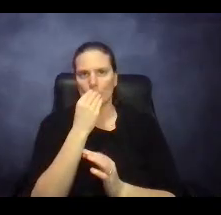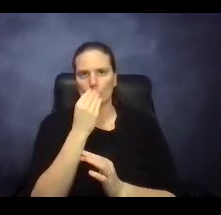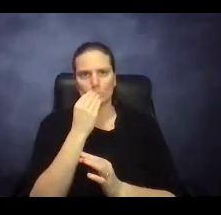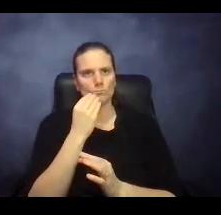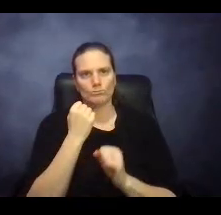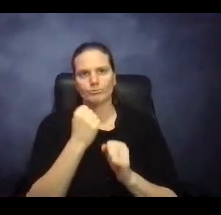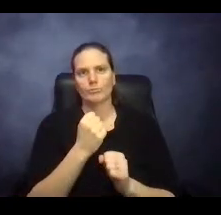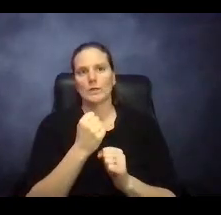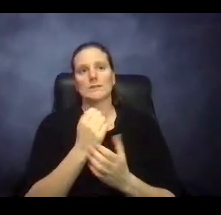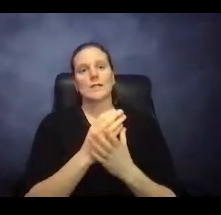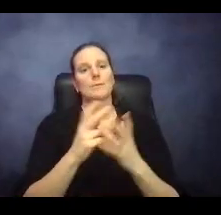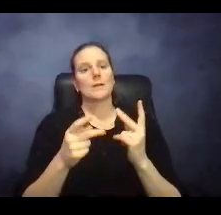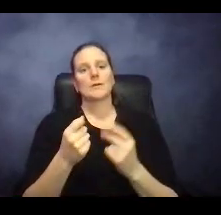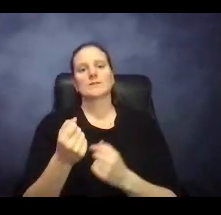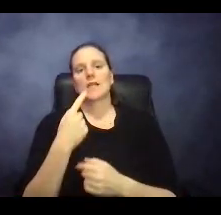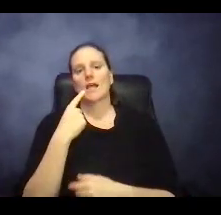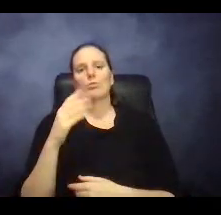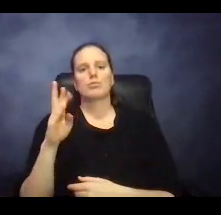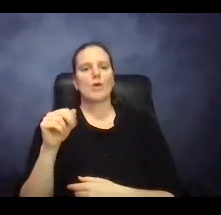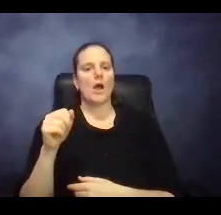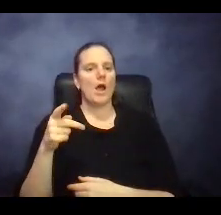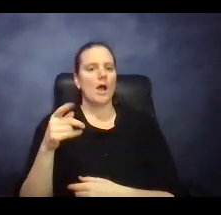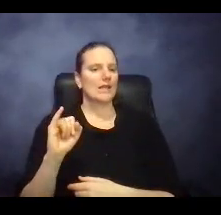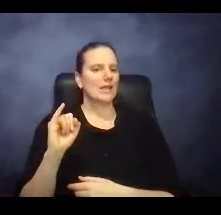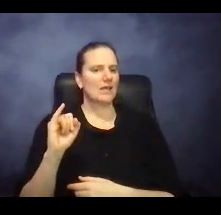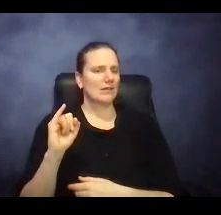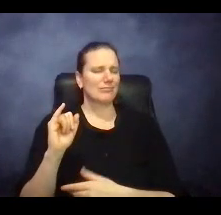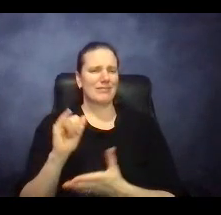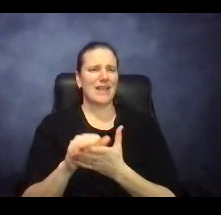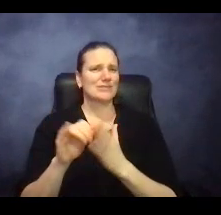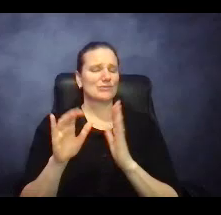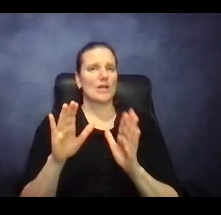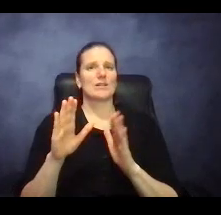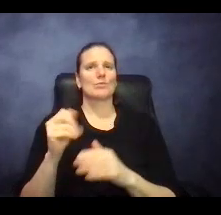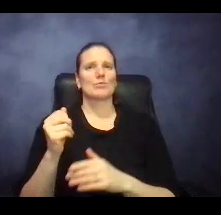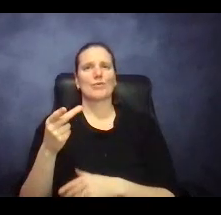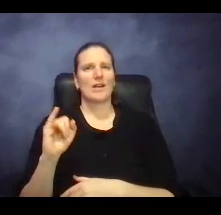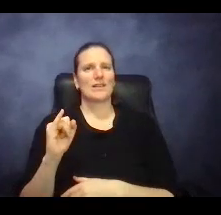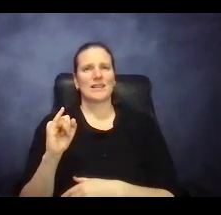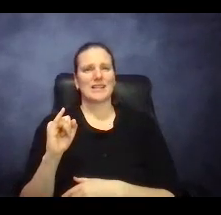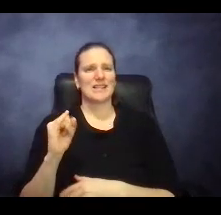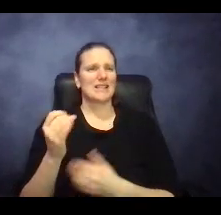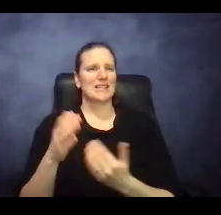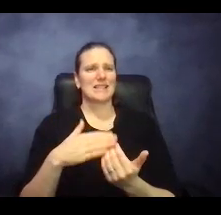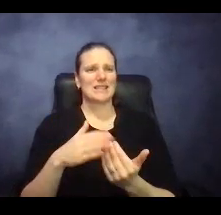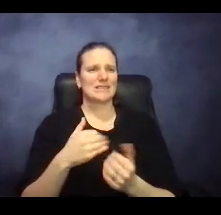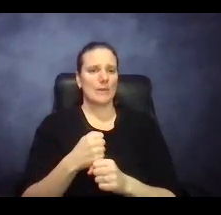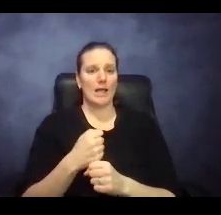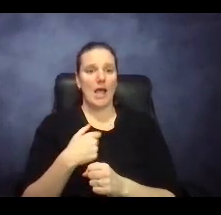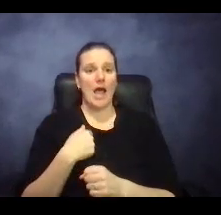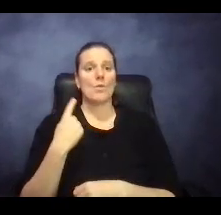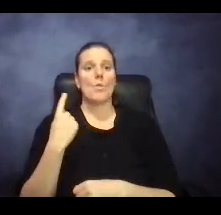Some people take encapsulated broccoli sprouts, that's also great. Broccoli sprouts are pretty easy to make it home too. So if you're like, I wanna do one thing,